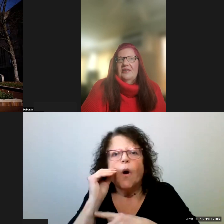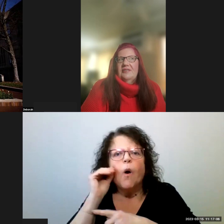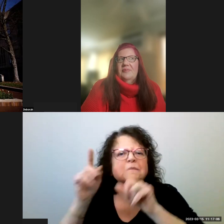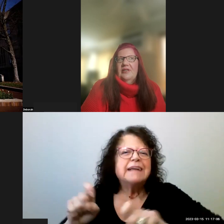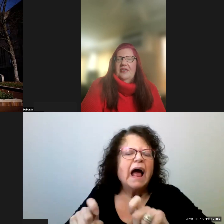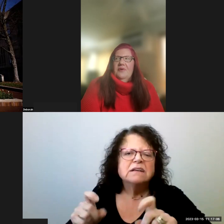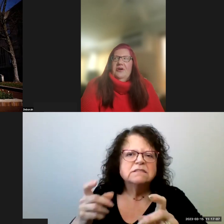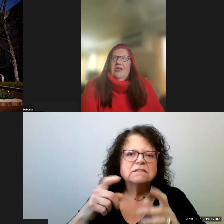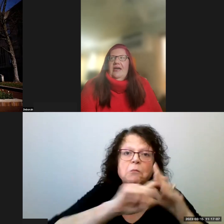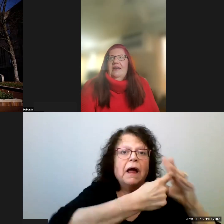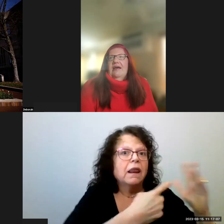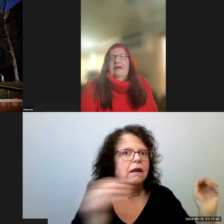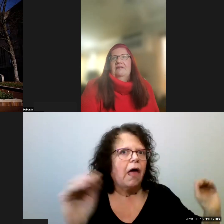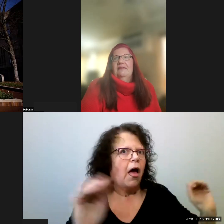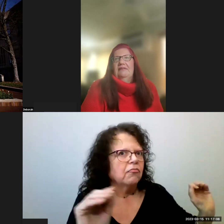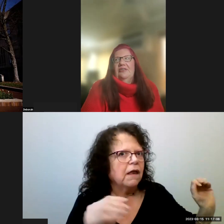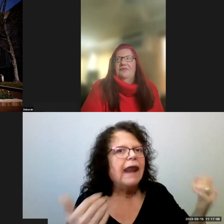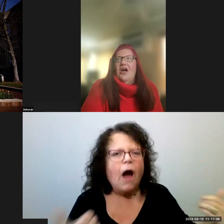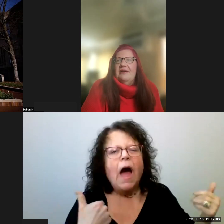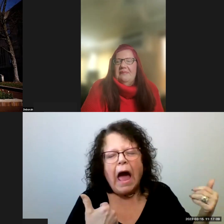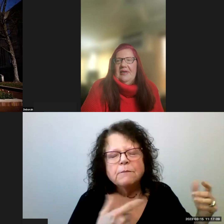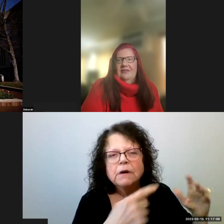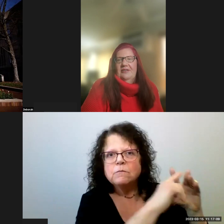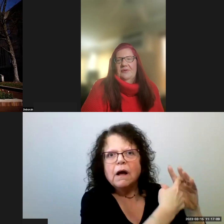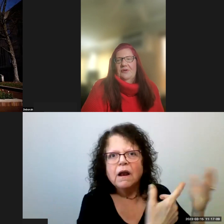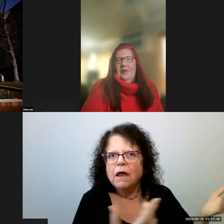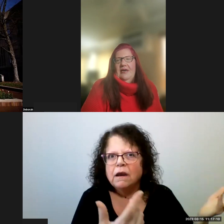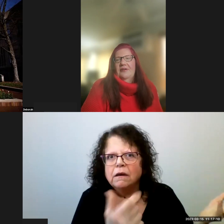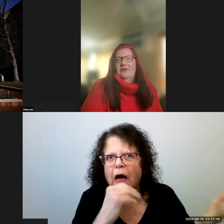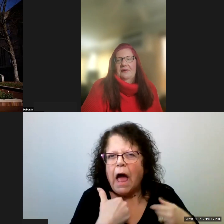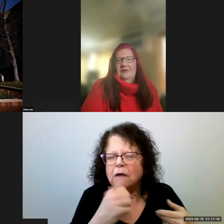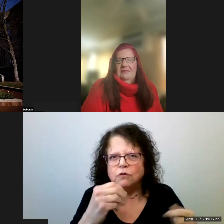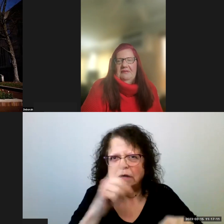the disability community kind of got just forgotten because there were so many other